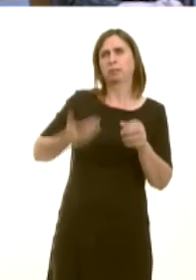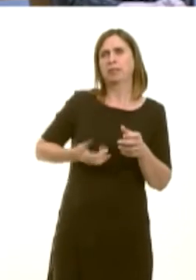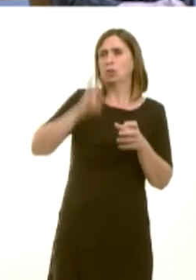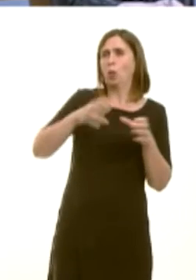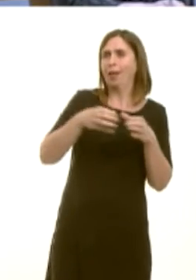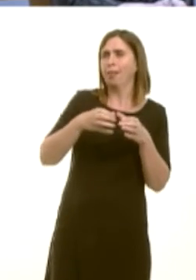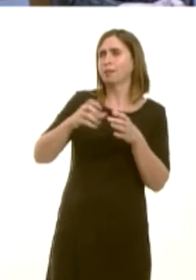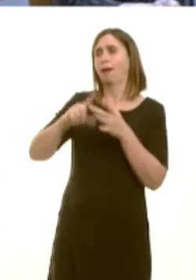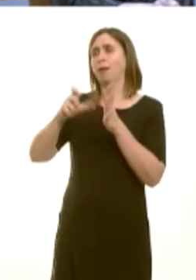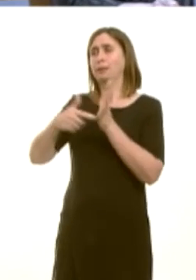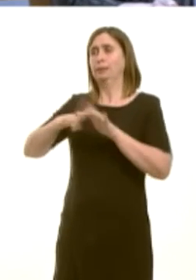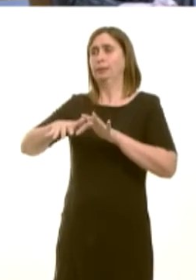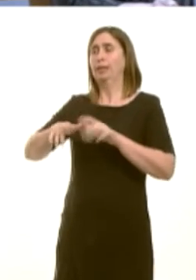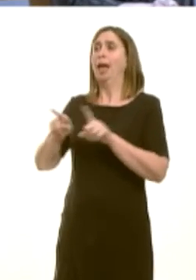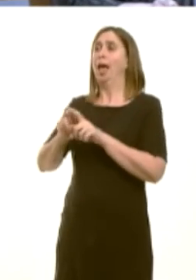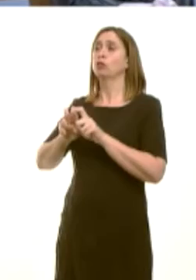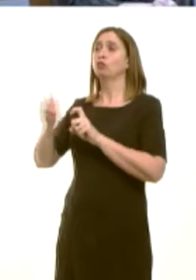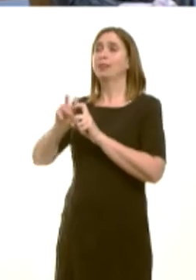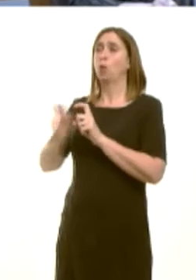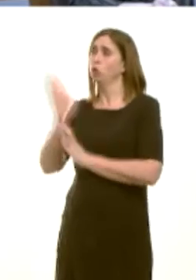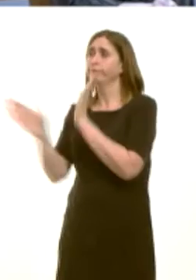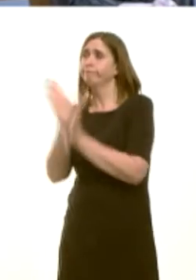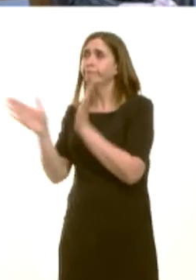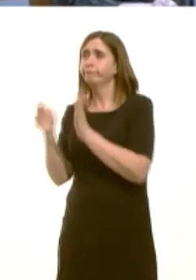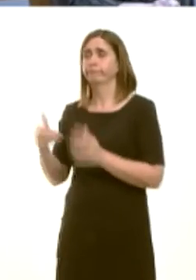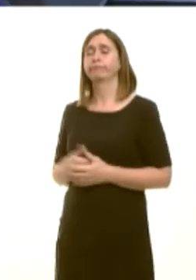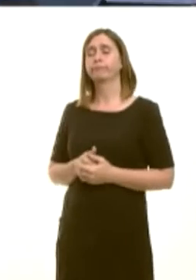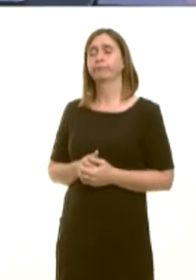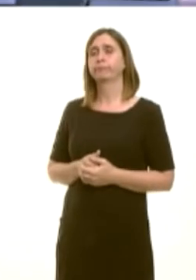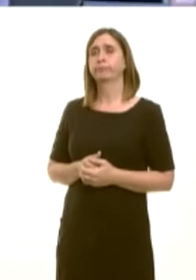ICT support and transport infrastructure improvements. John Griffiths: First Minister, Newport City